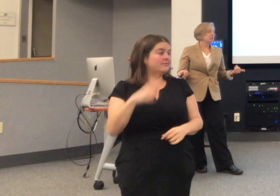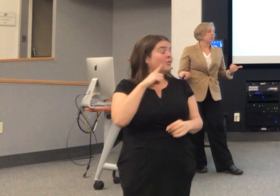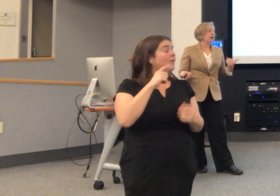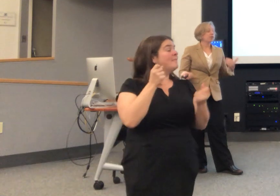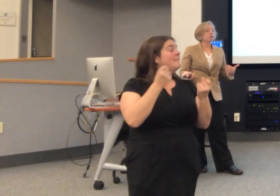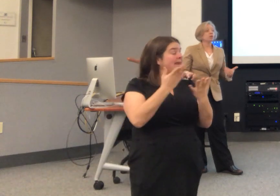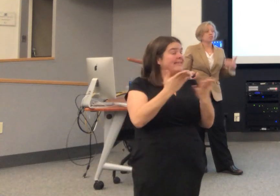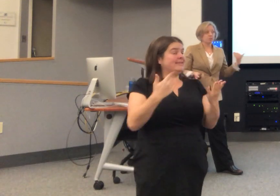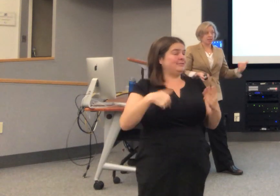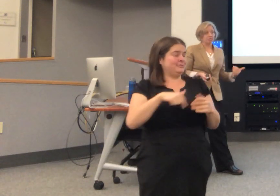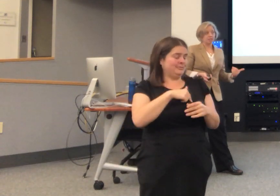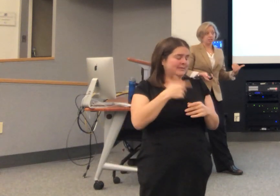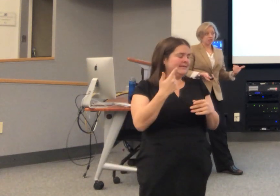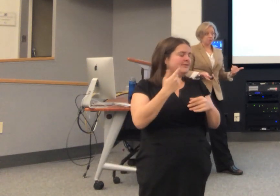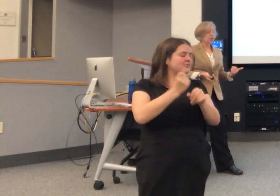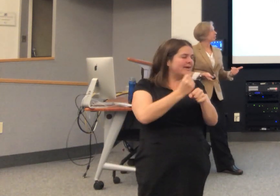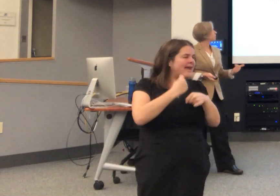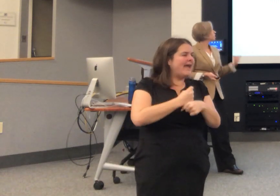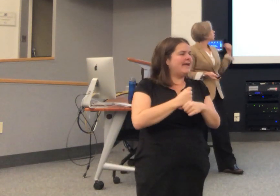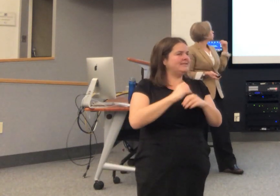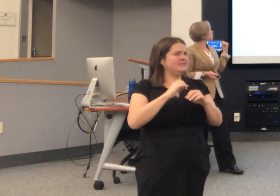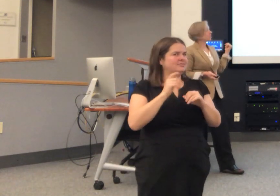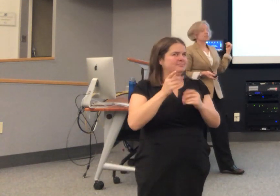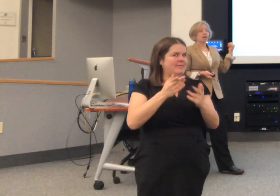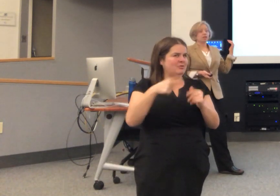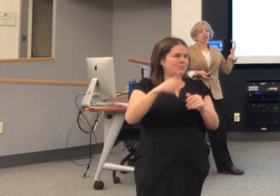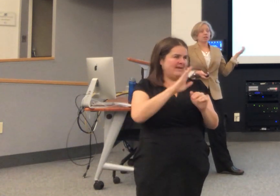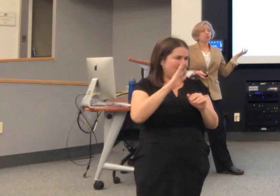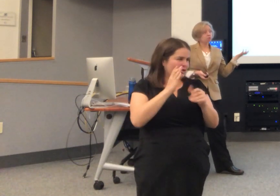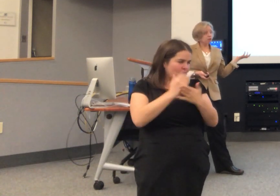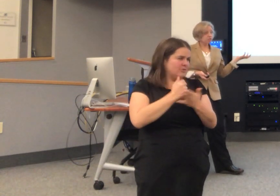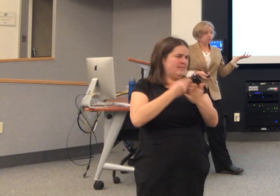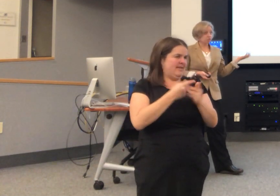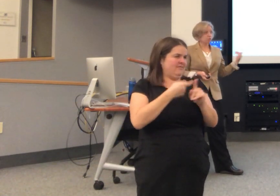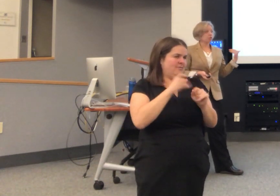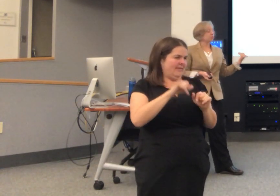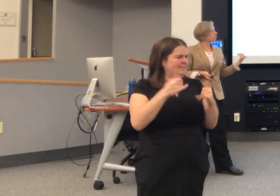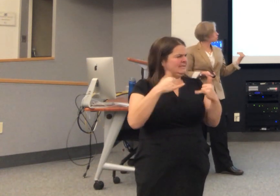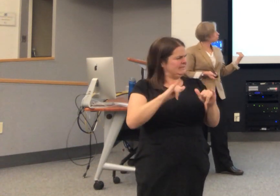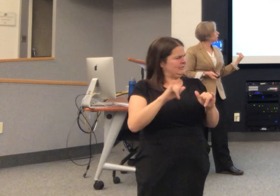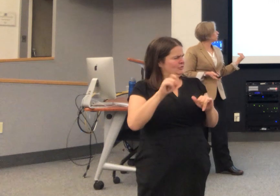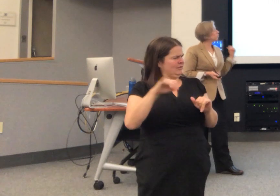And so we have other ways of protecting creators which is that if you've registered your work and you're suing,